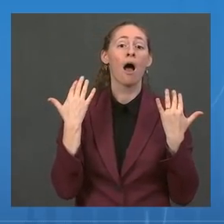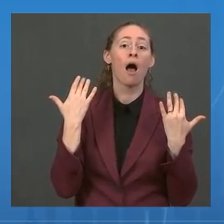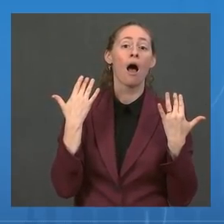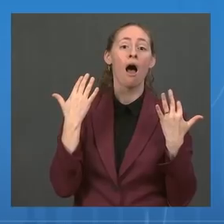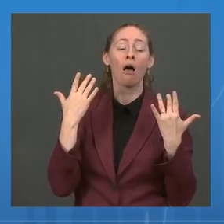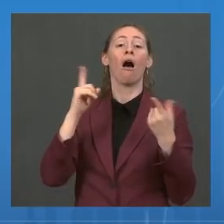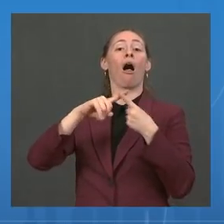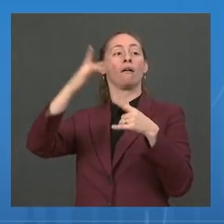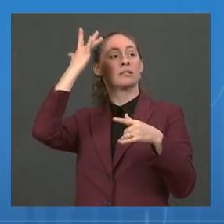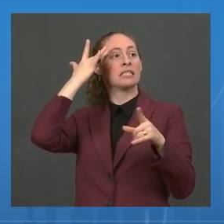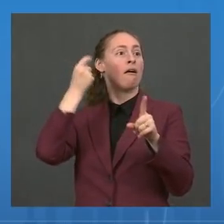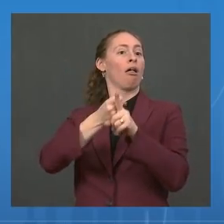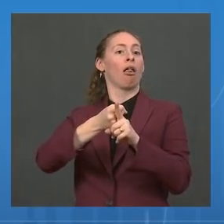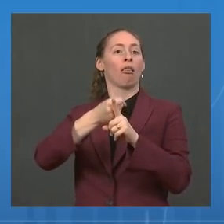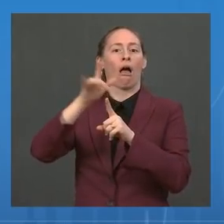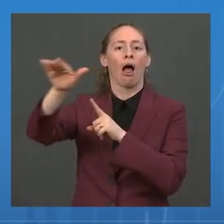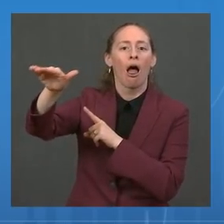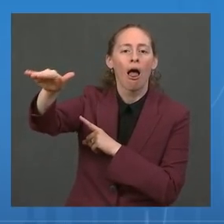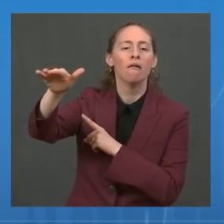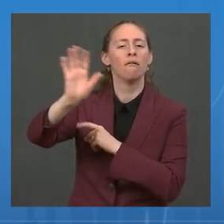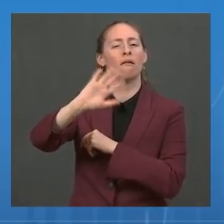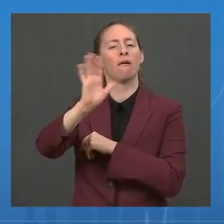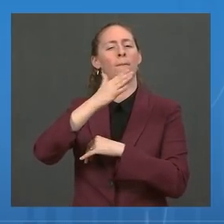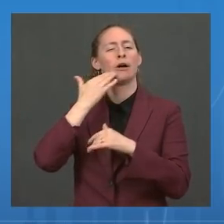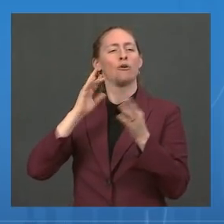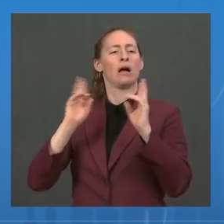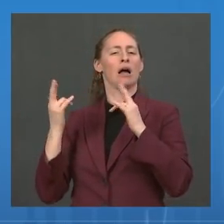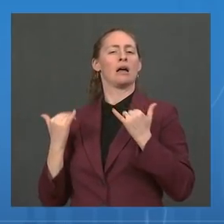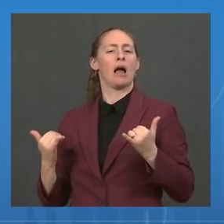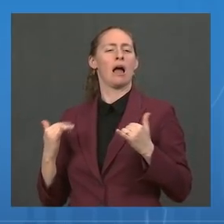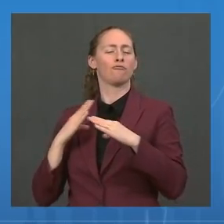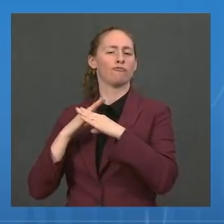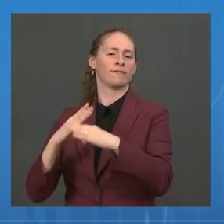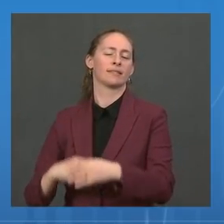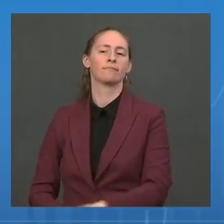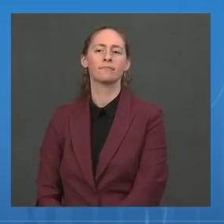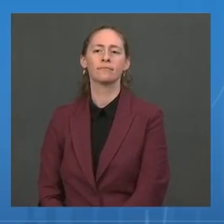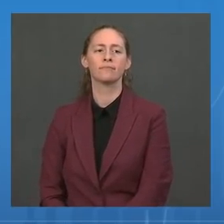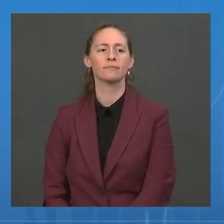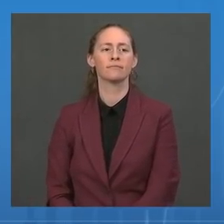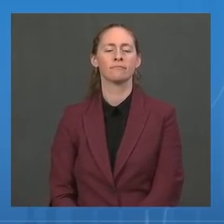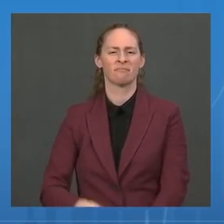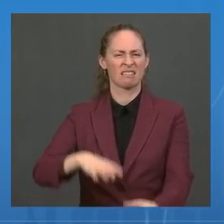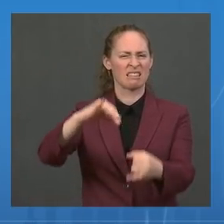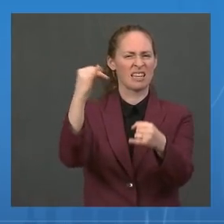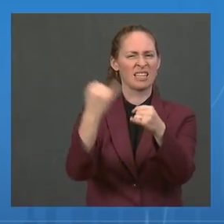Why don't we take one more question? Moderator: Last question, let's go to Sasha Pezenik at ABC News.